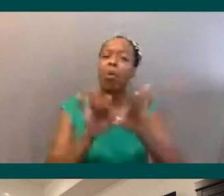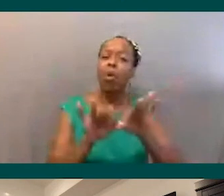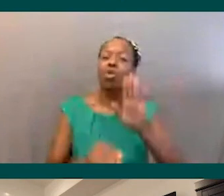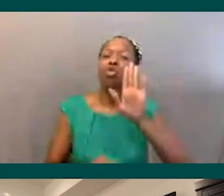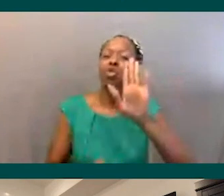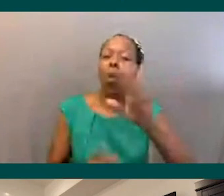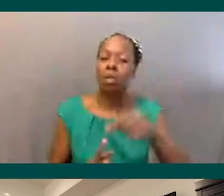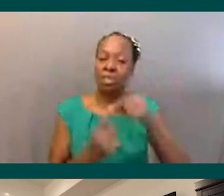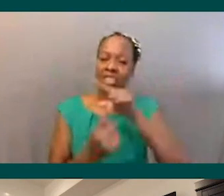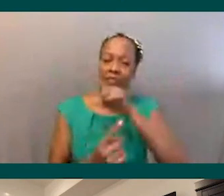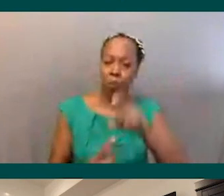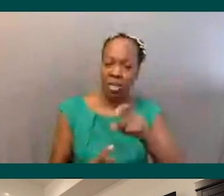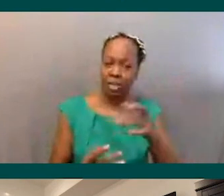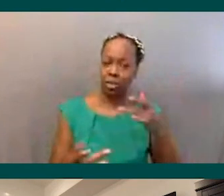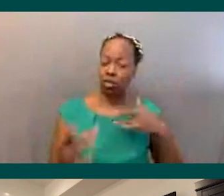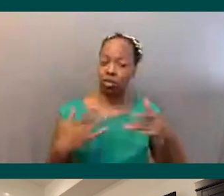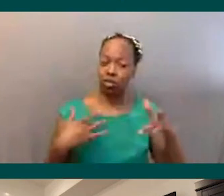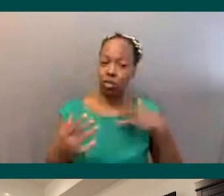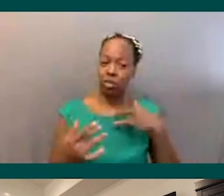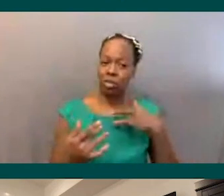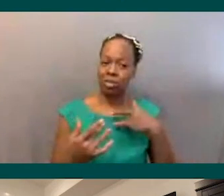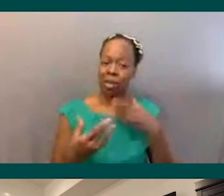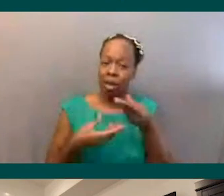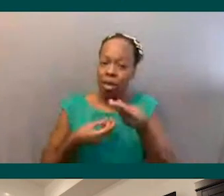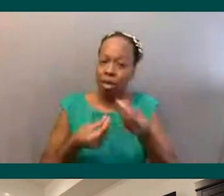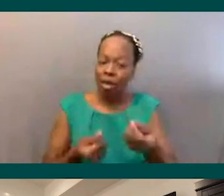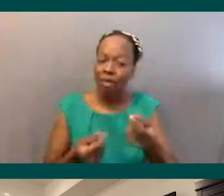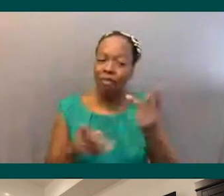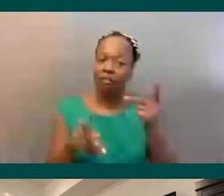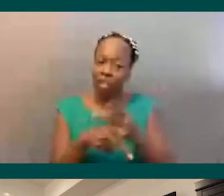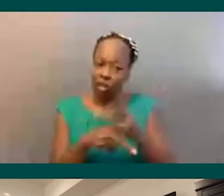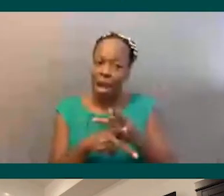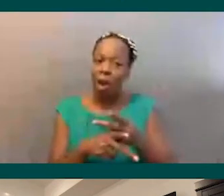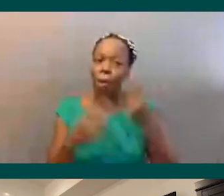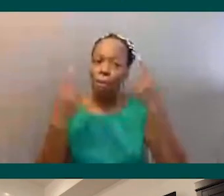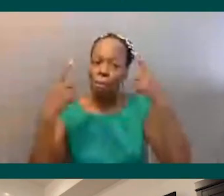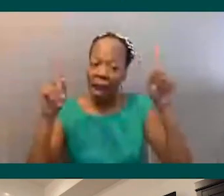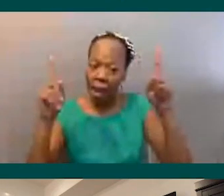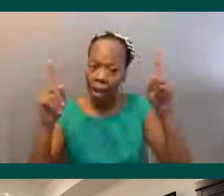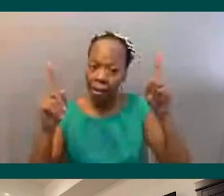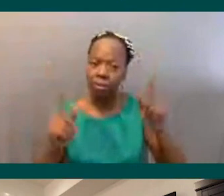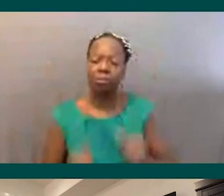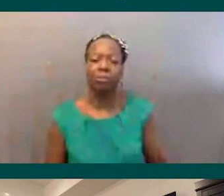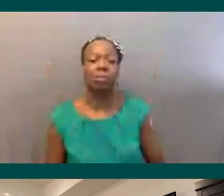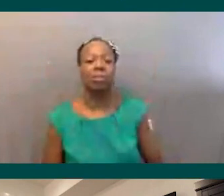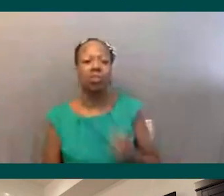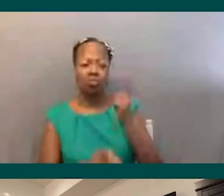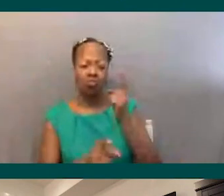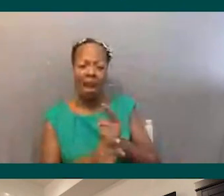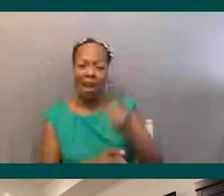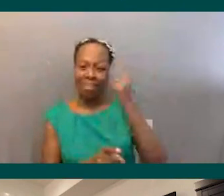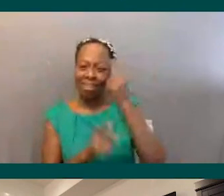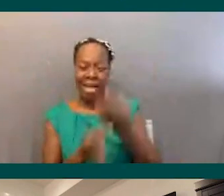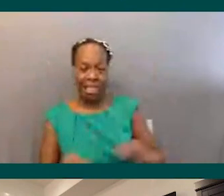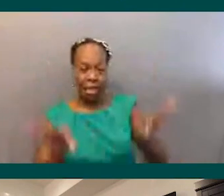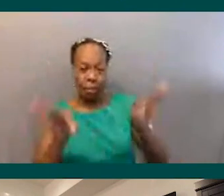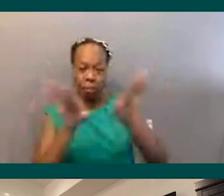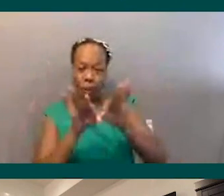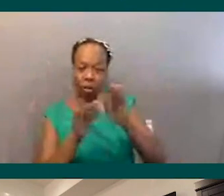Yeah, I know, I think that's such an important piece, and it brings us to this point of advocacy and some of those different pieces.